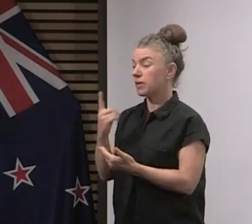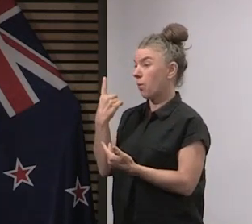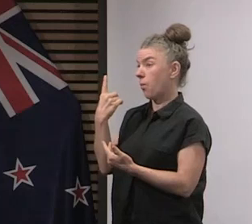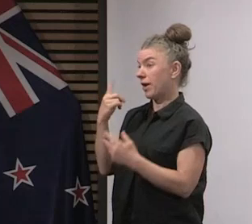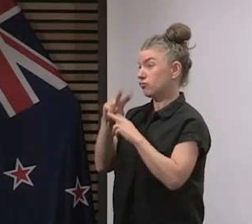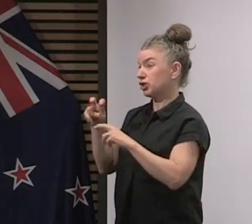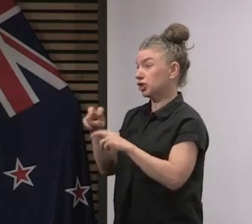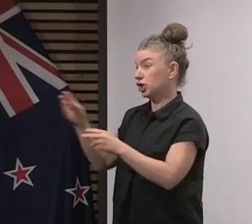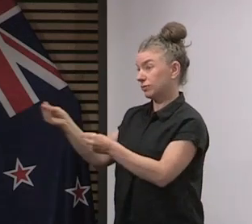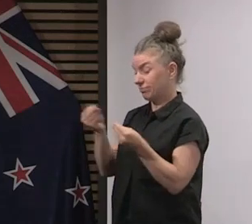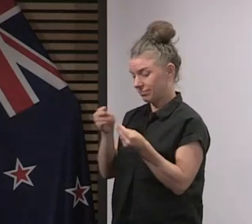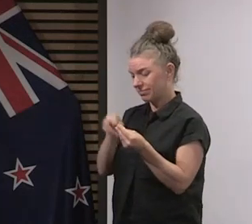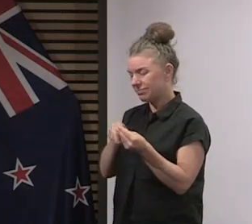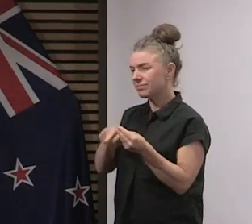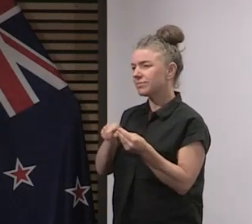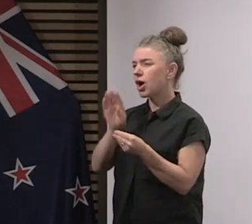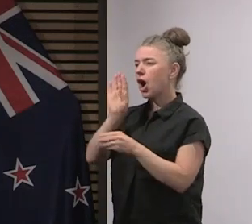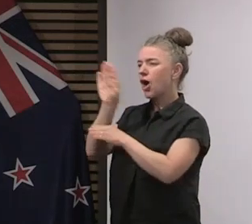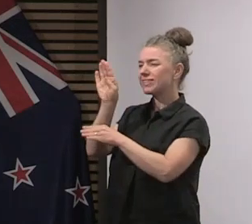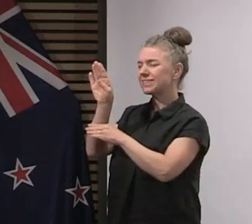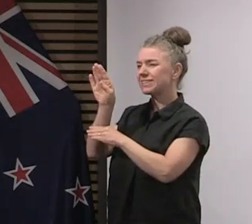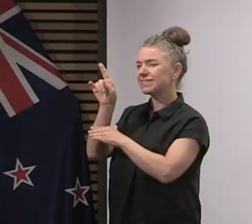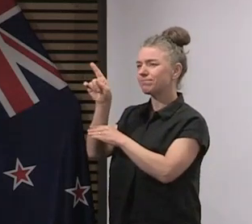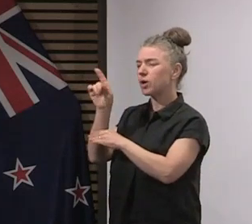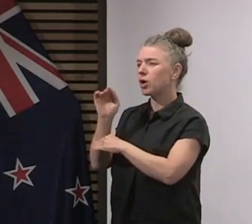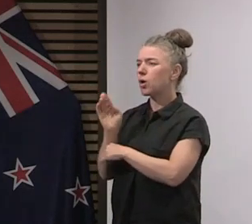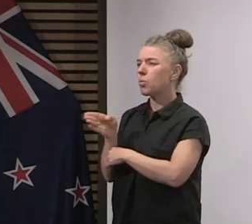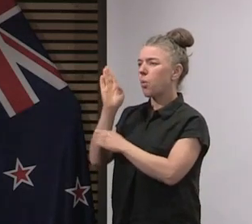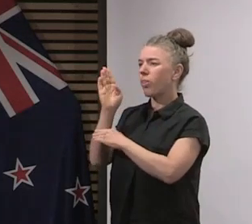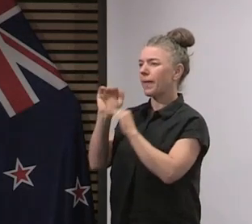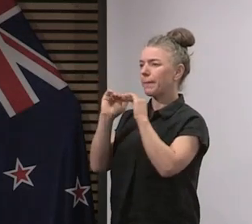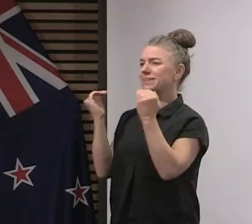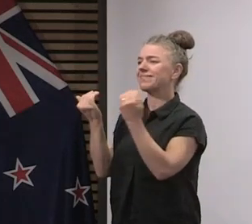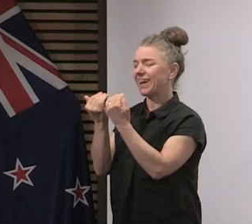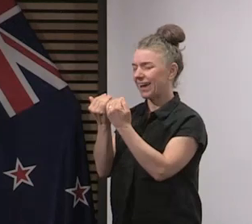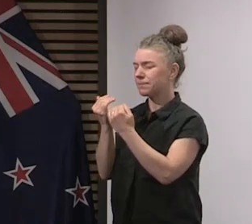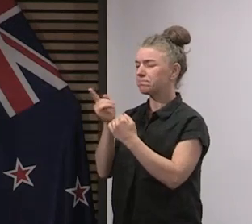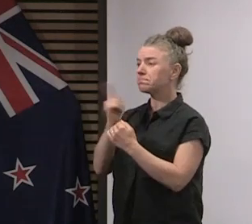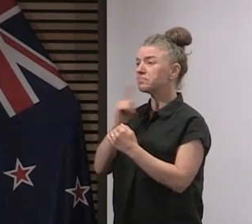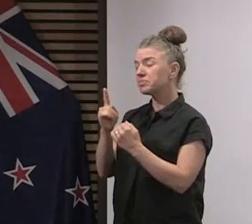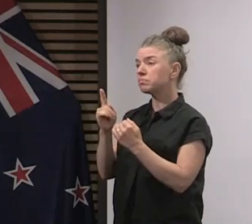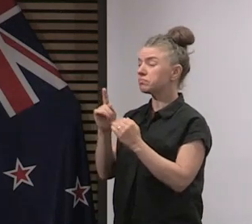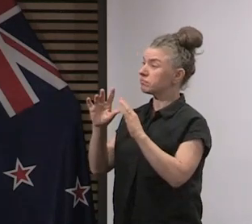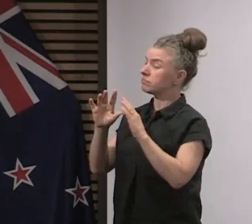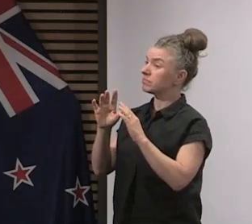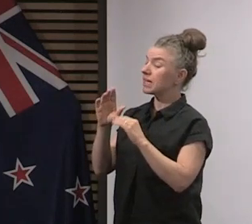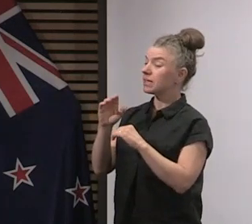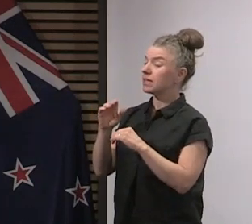no evidence yet about seasonality. I was forwarded a paper today which looked interesting, it is one paper, looking at the Northern